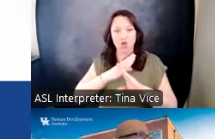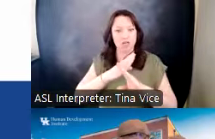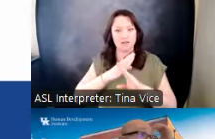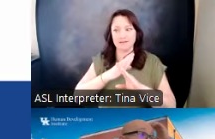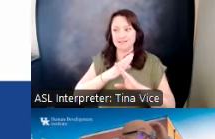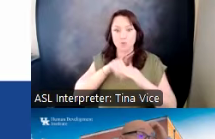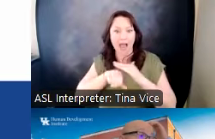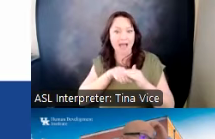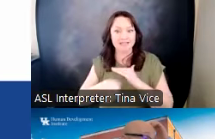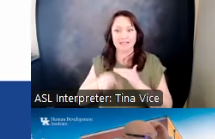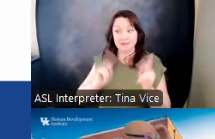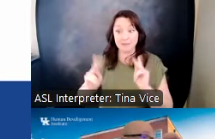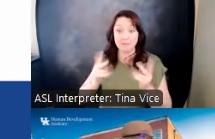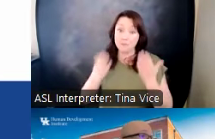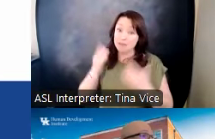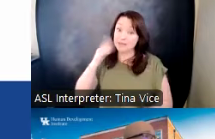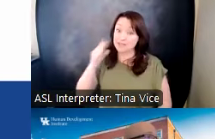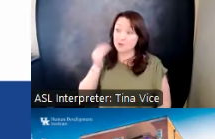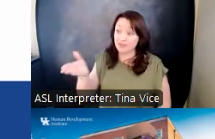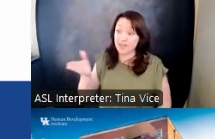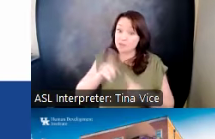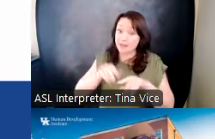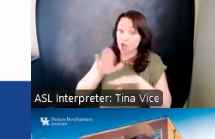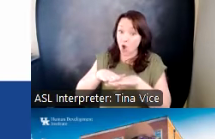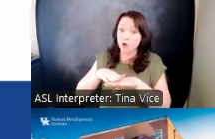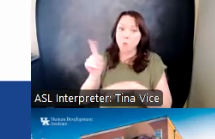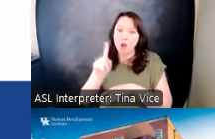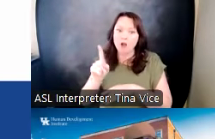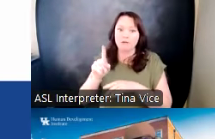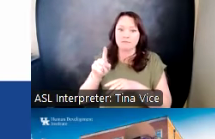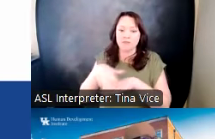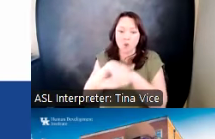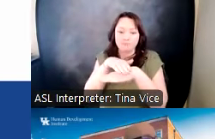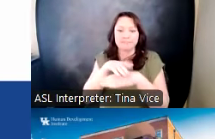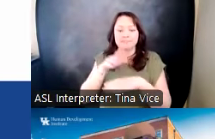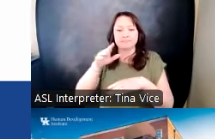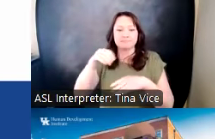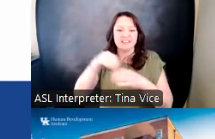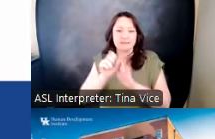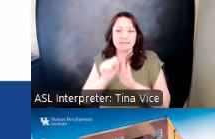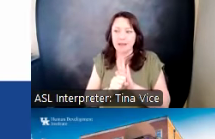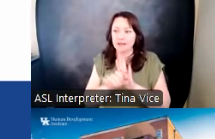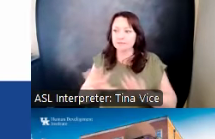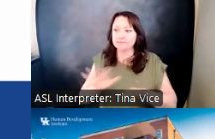those locations of the state. Um, this matters because people with